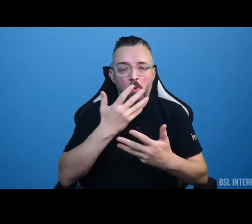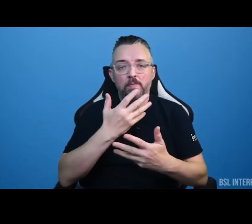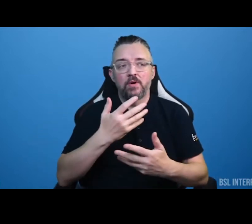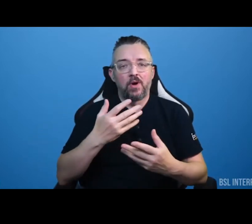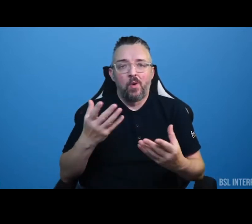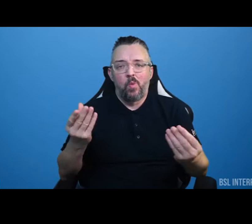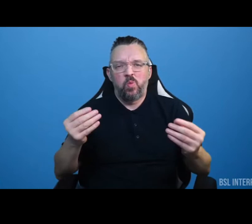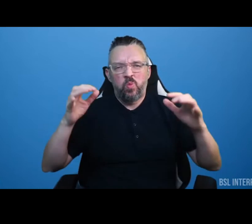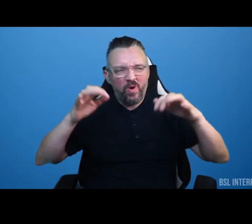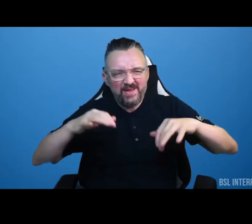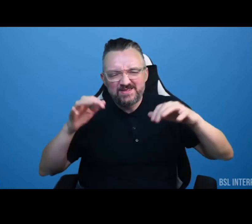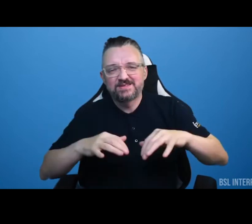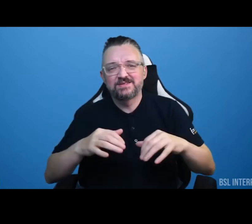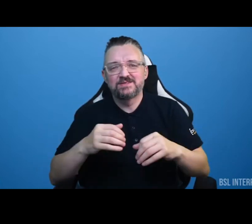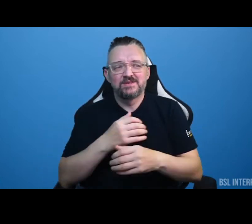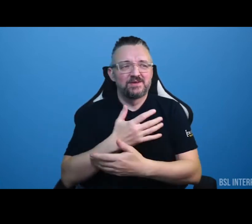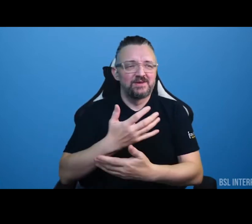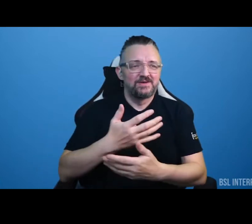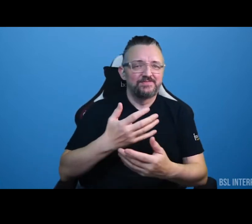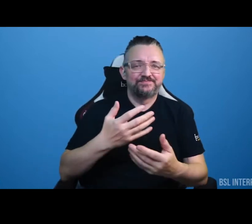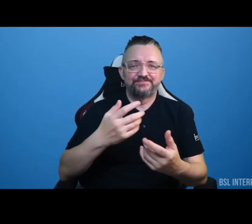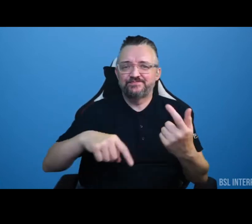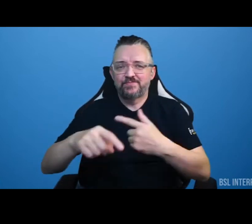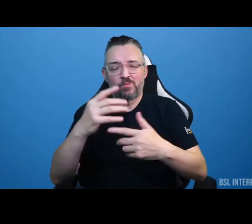will shift how we live and experience culture in our cities.